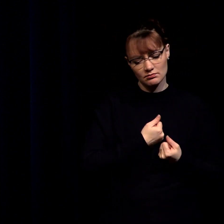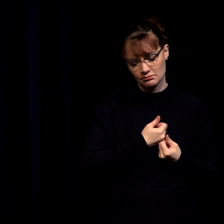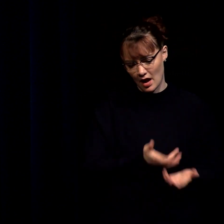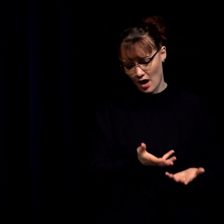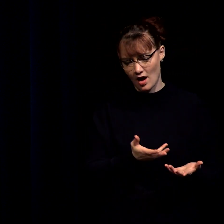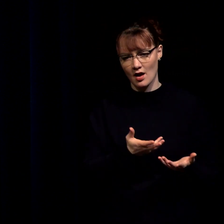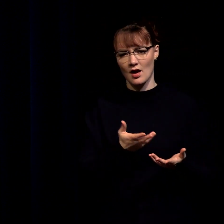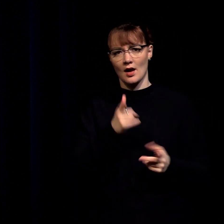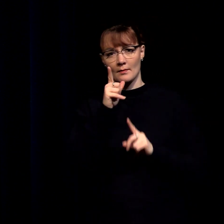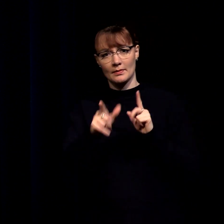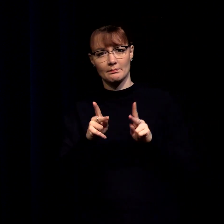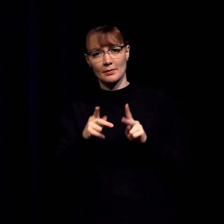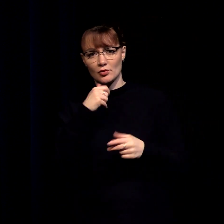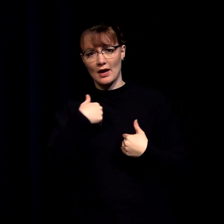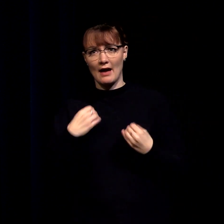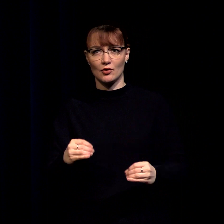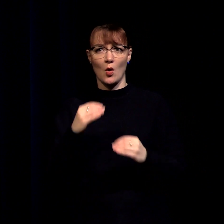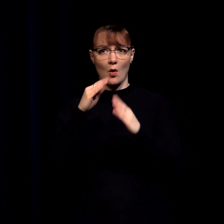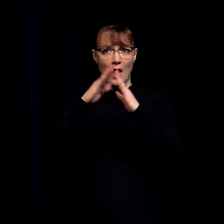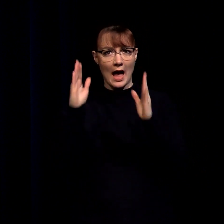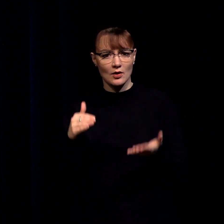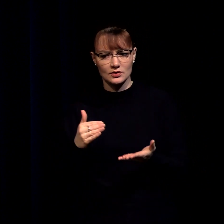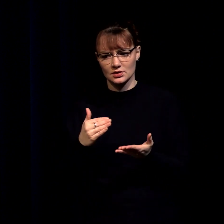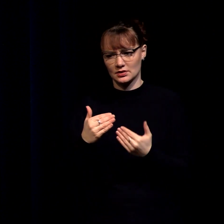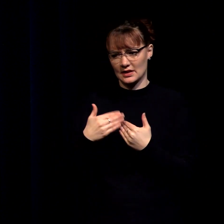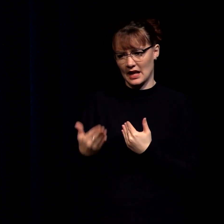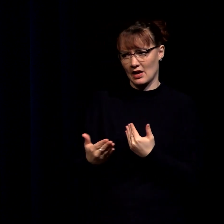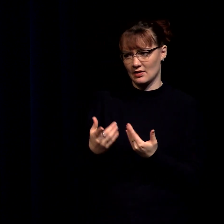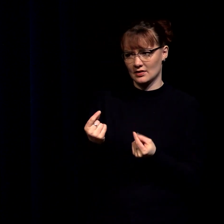without shelter and not sure what is next, would you come and